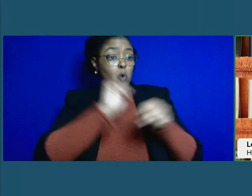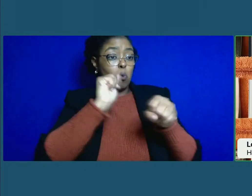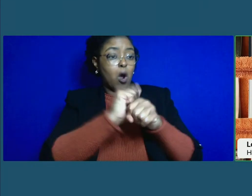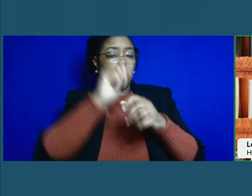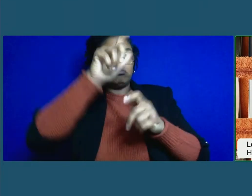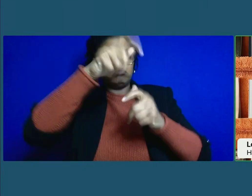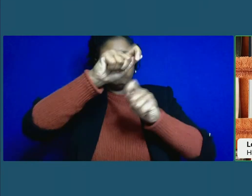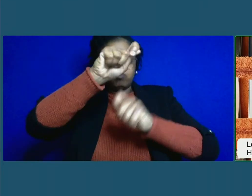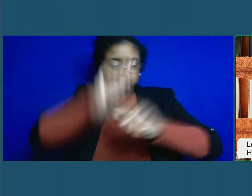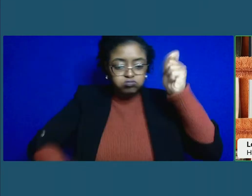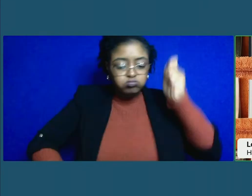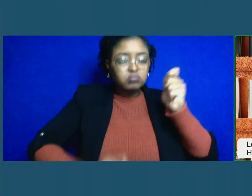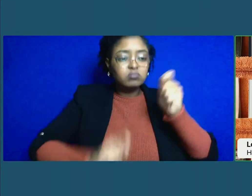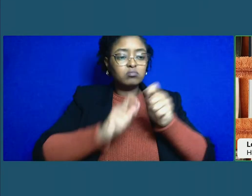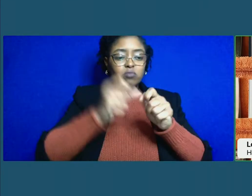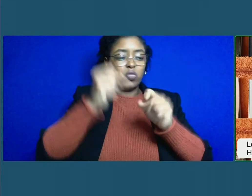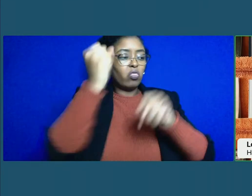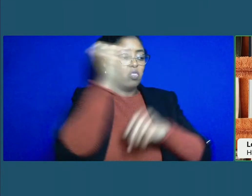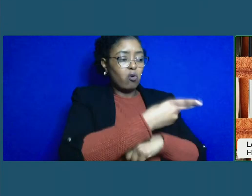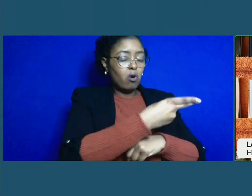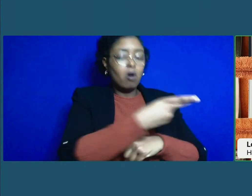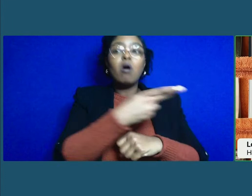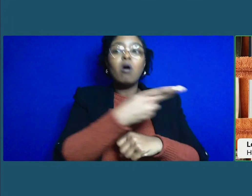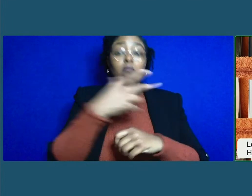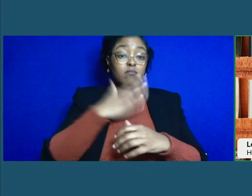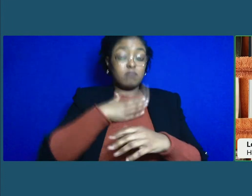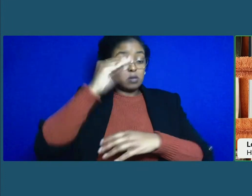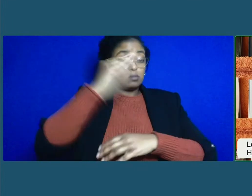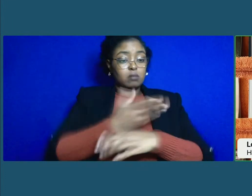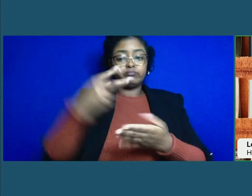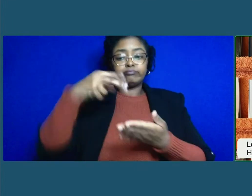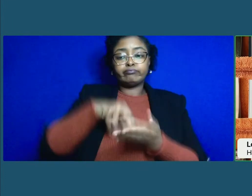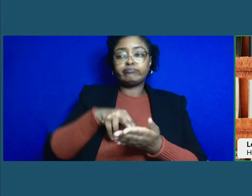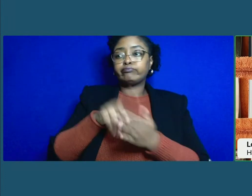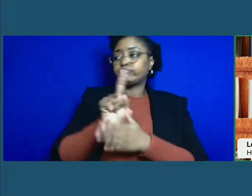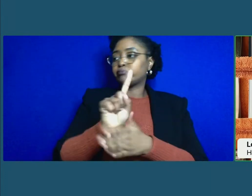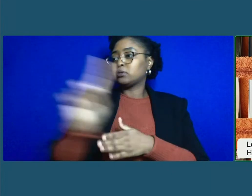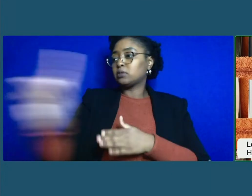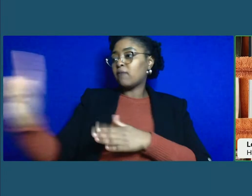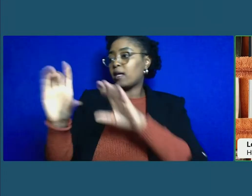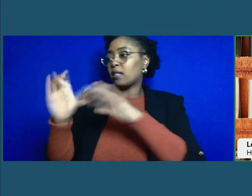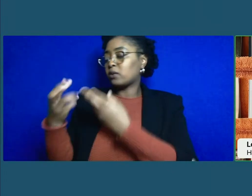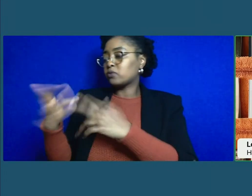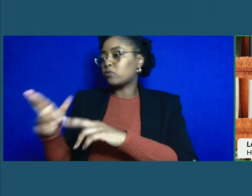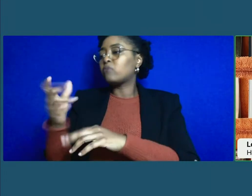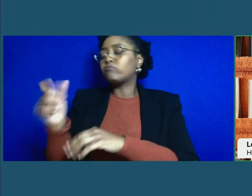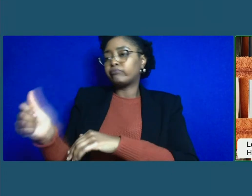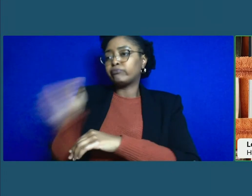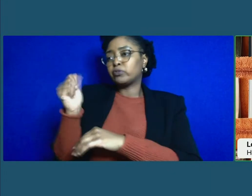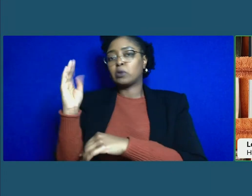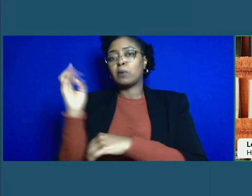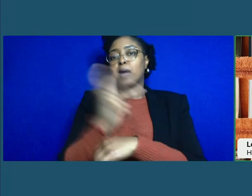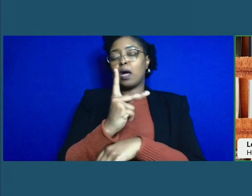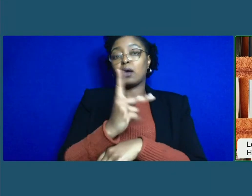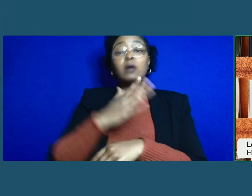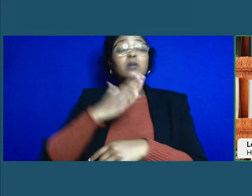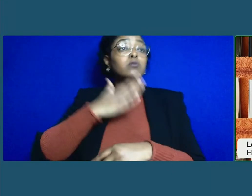completed work in front of the entire class. At that point, he walked out of the classroom and